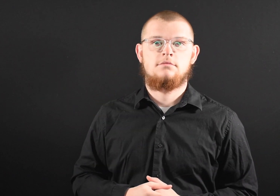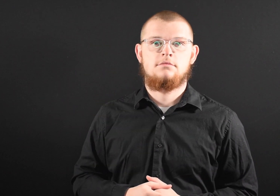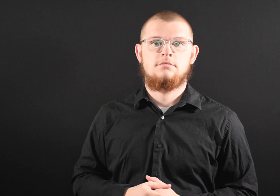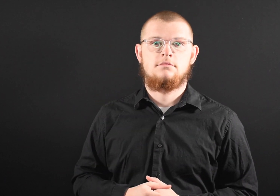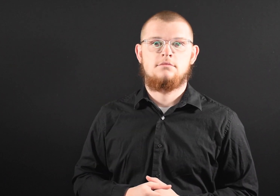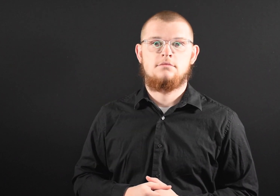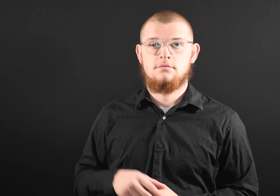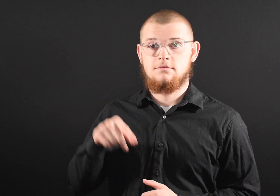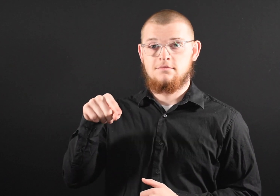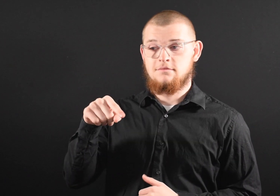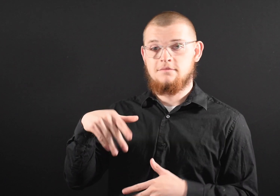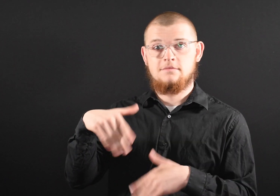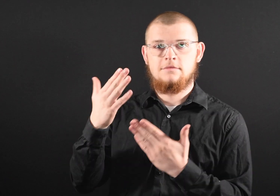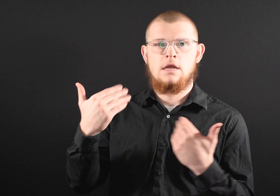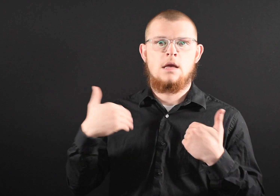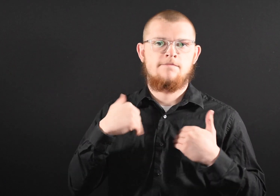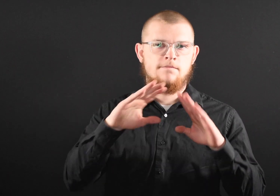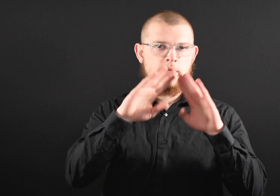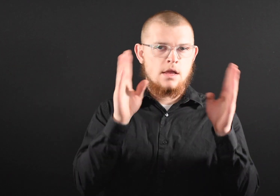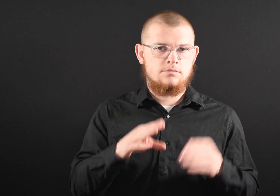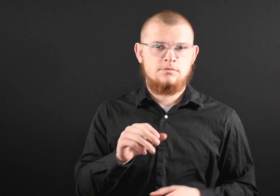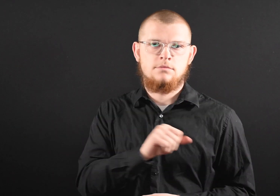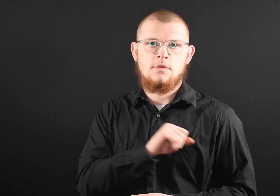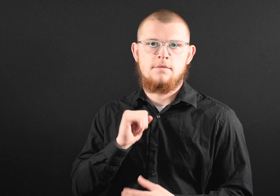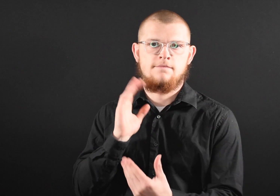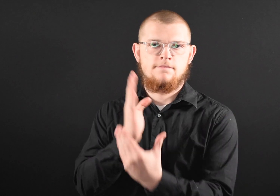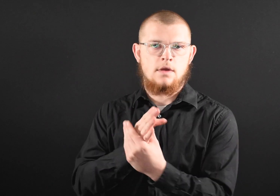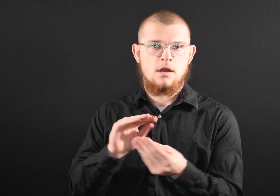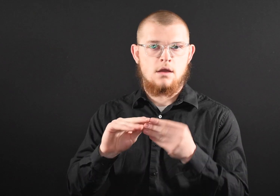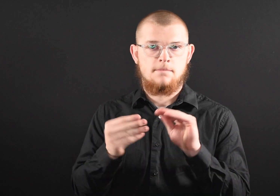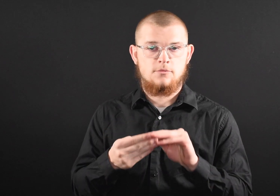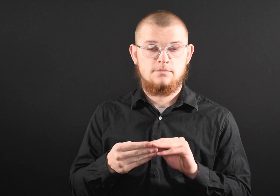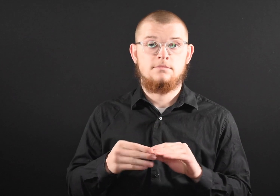Right now this bill has both a House File and Senate File number.